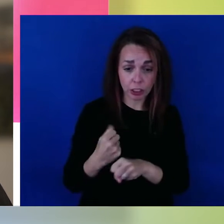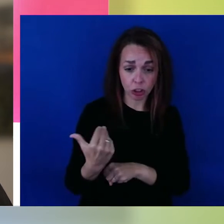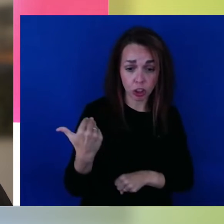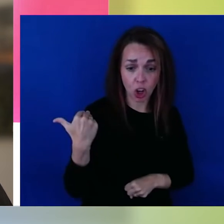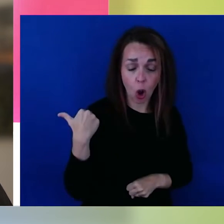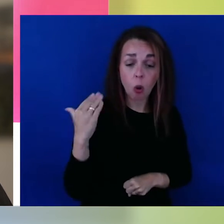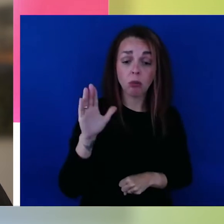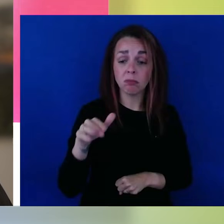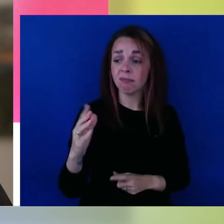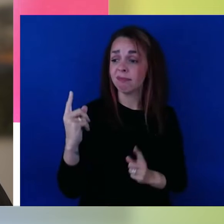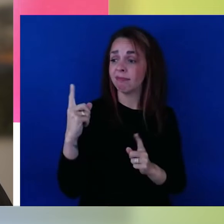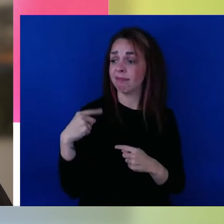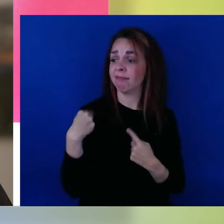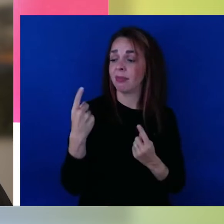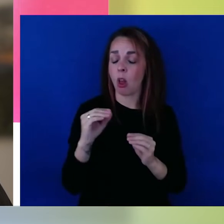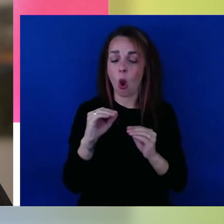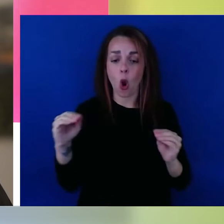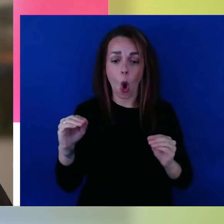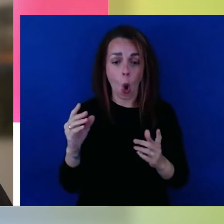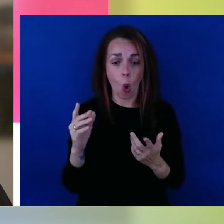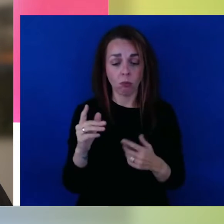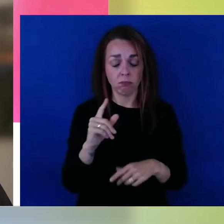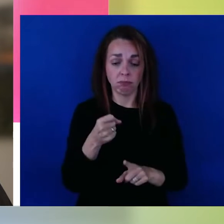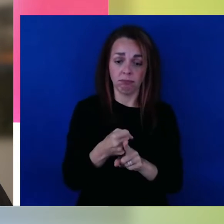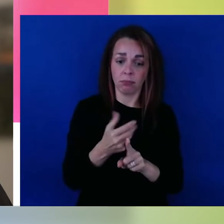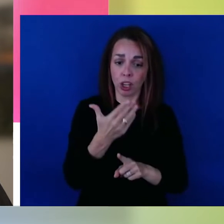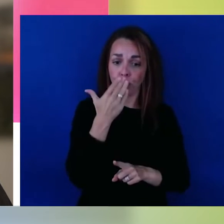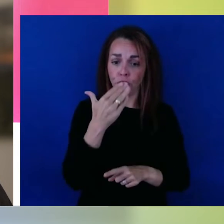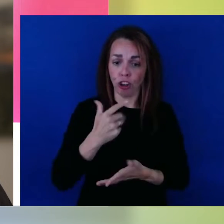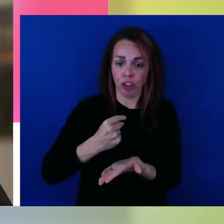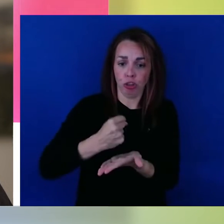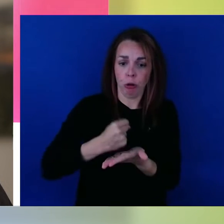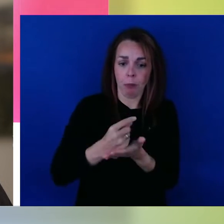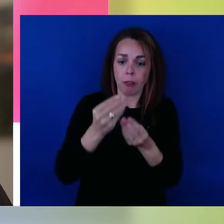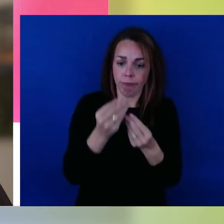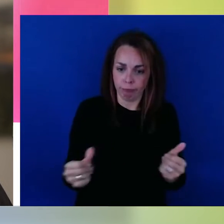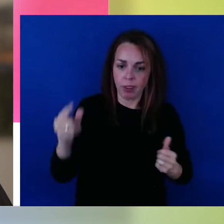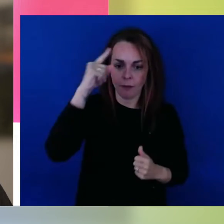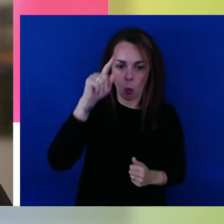there were no effective treatments for ALS. Although there are more trials